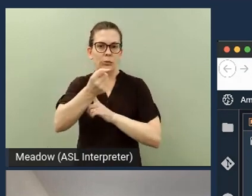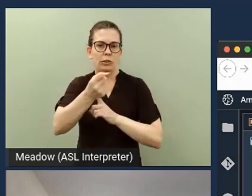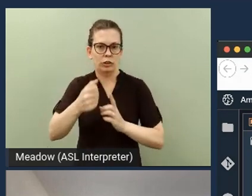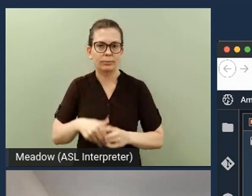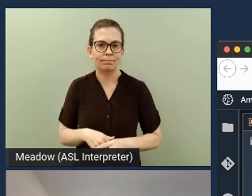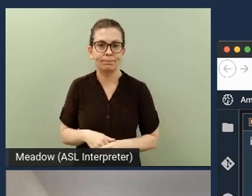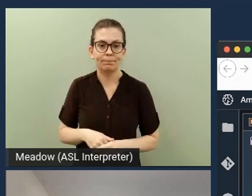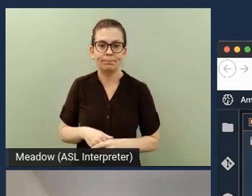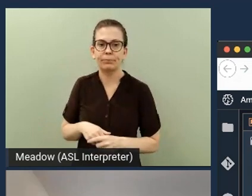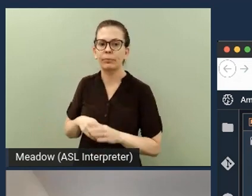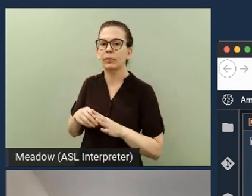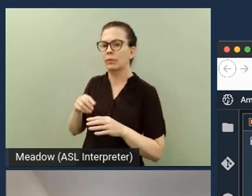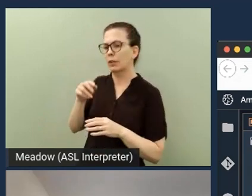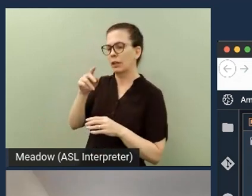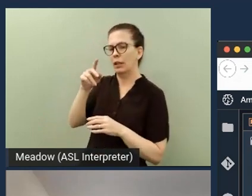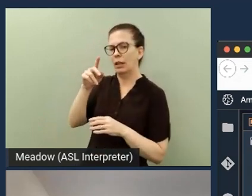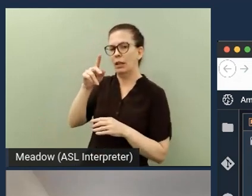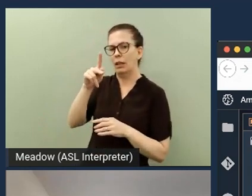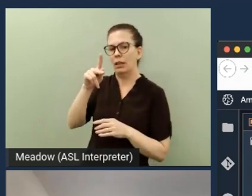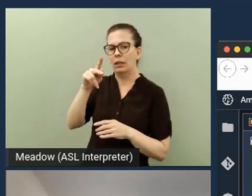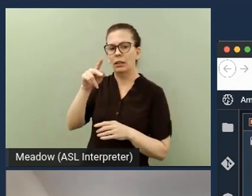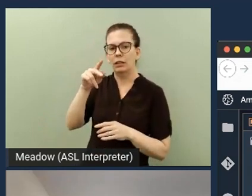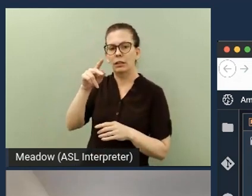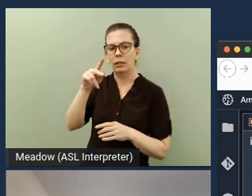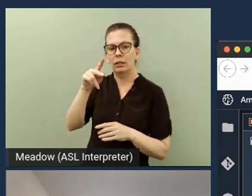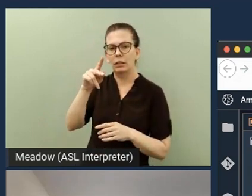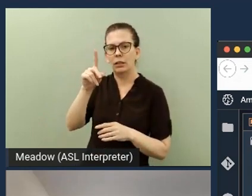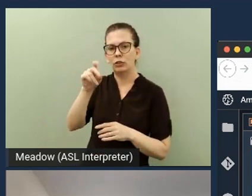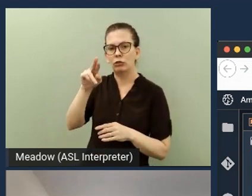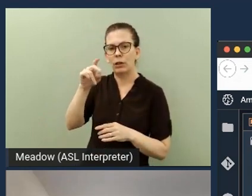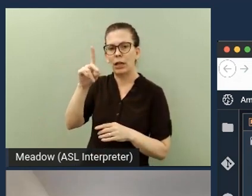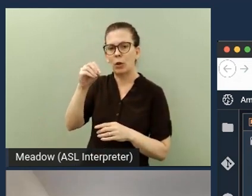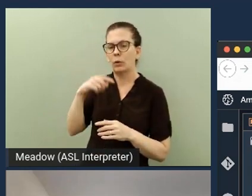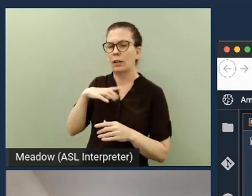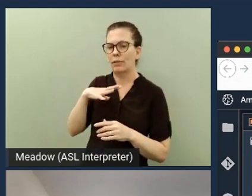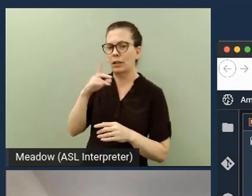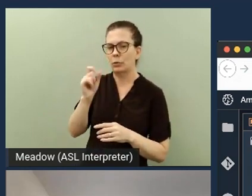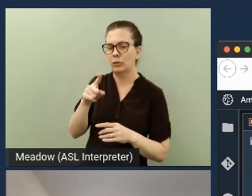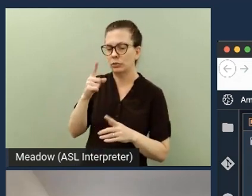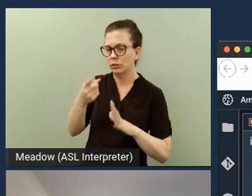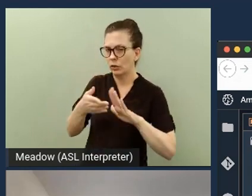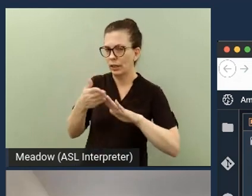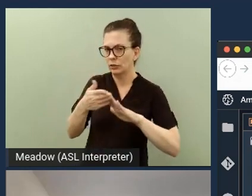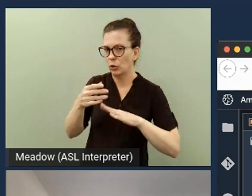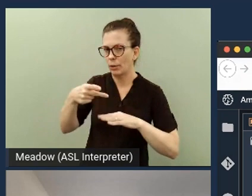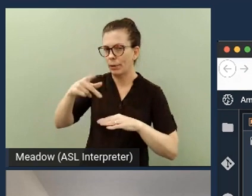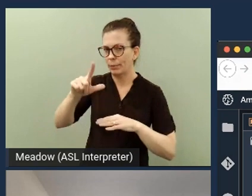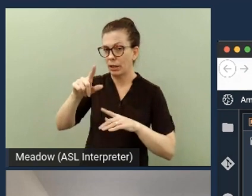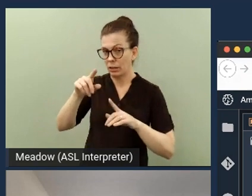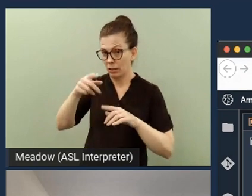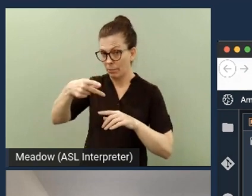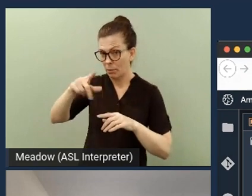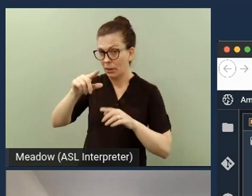Here's a question for you right now. In the execution of the pipeline, can the pipeline actually call an AWS API?